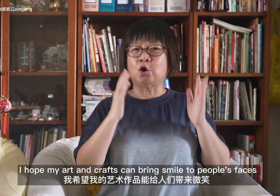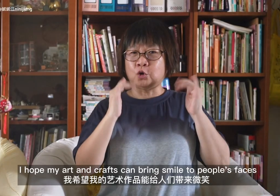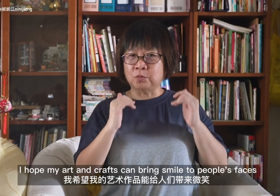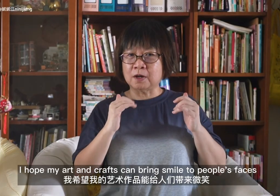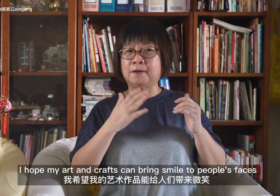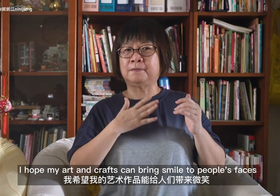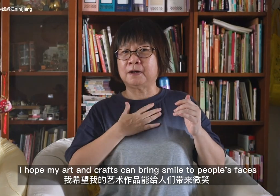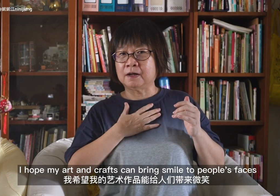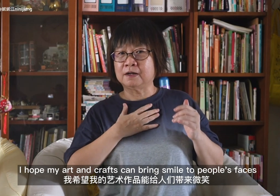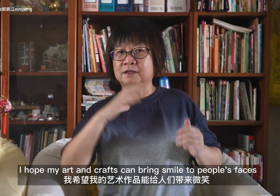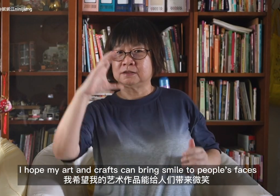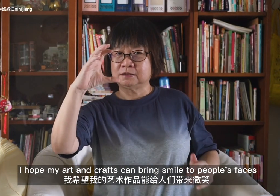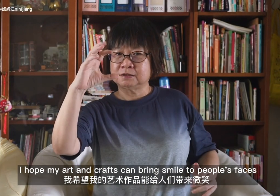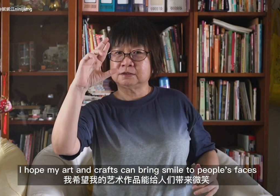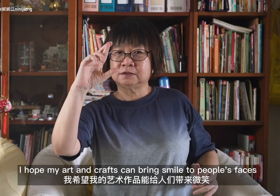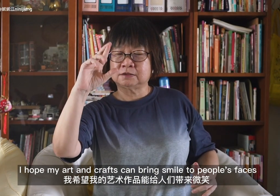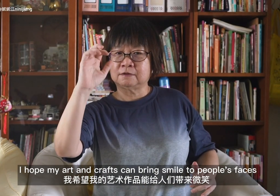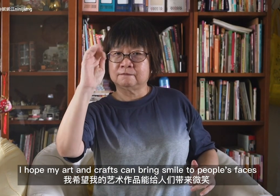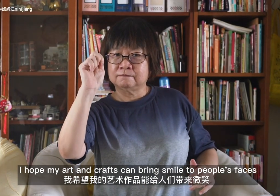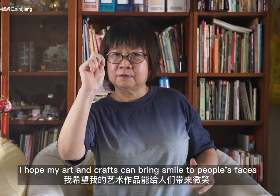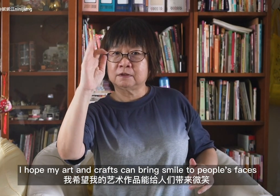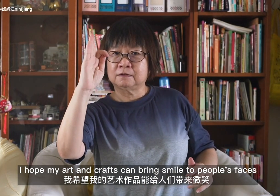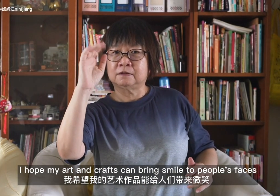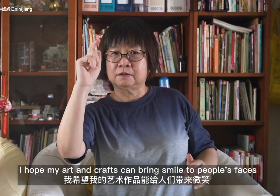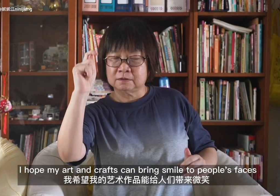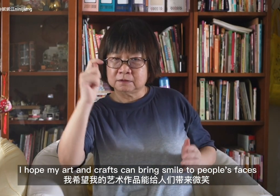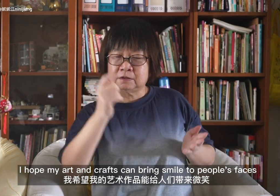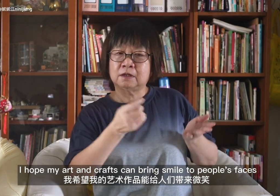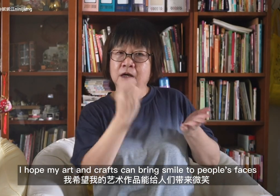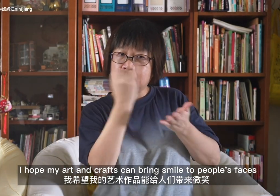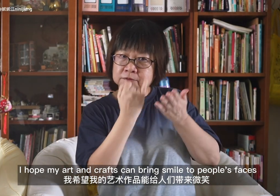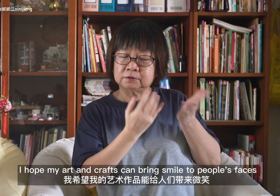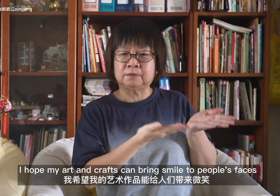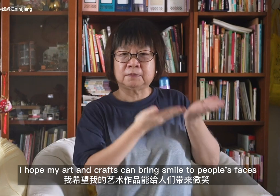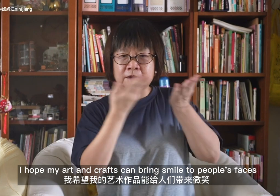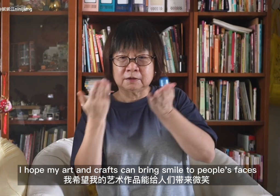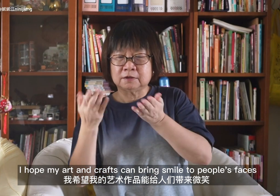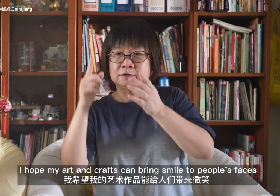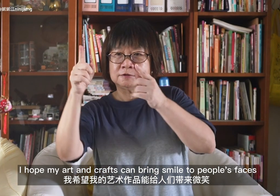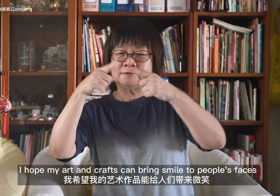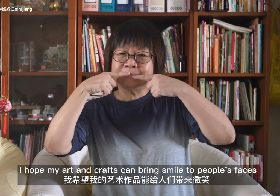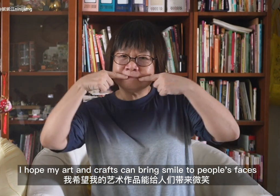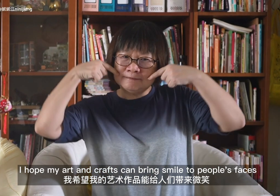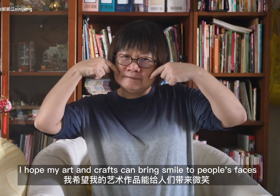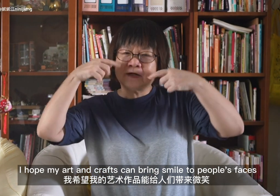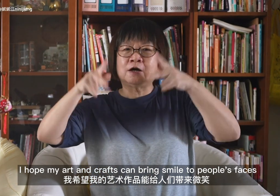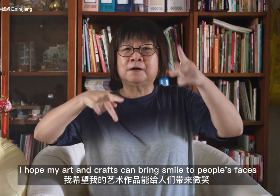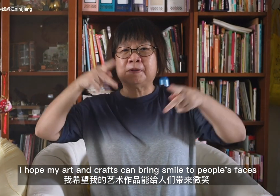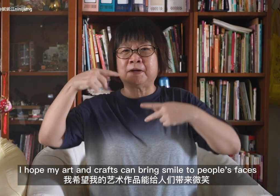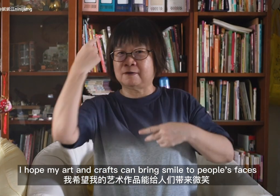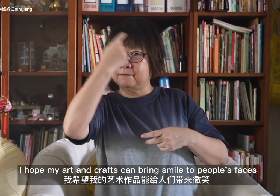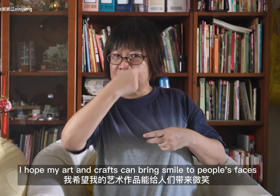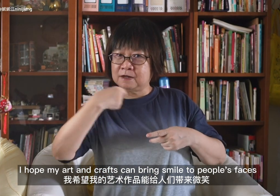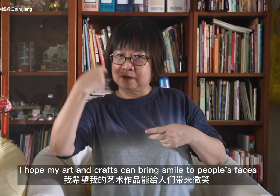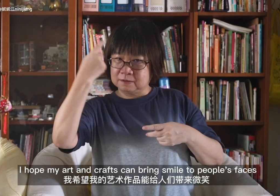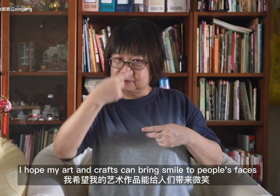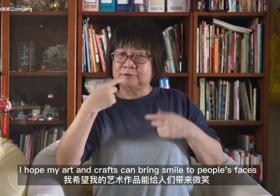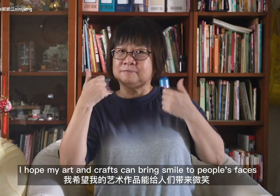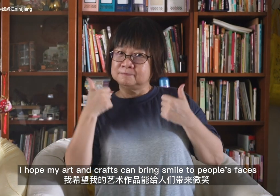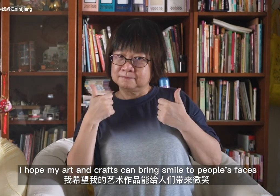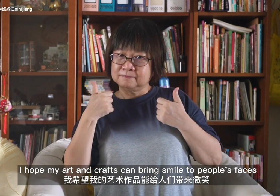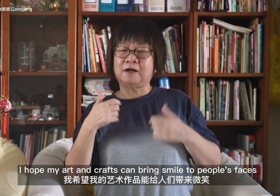I hope my art and crafts can bring smile to people's faces